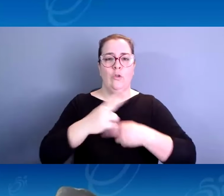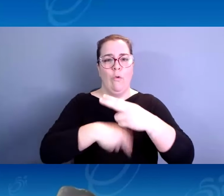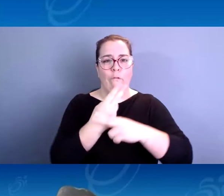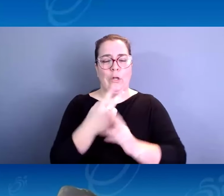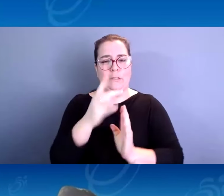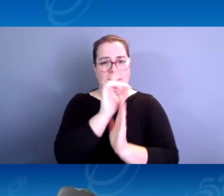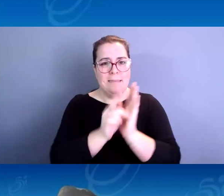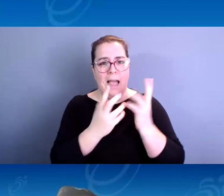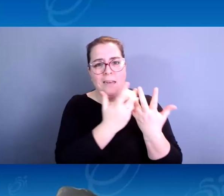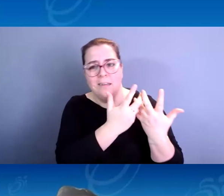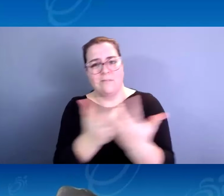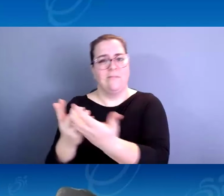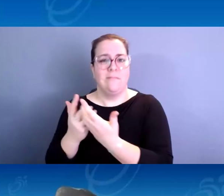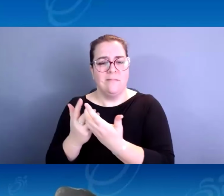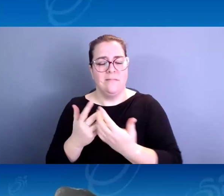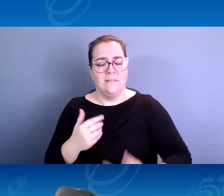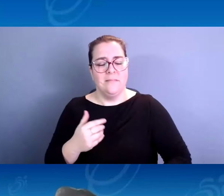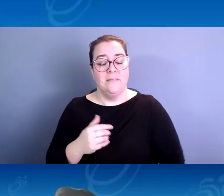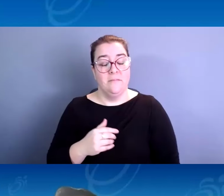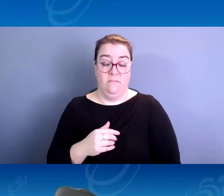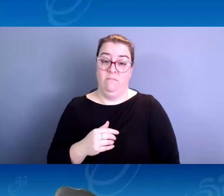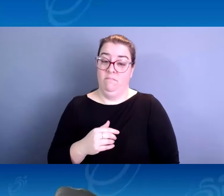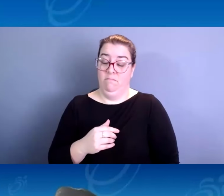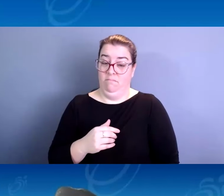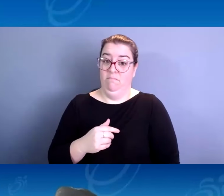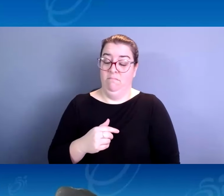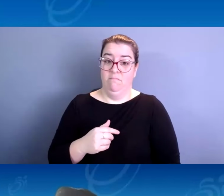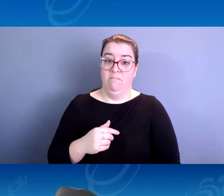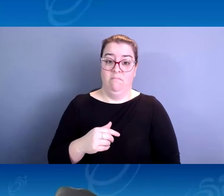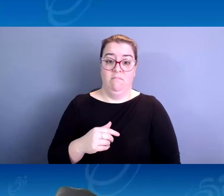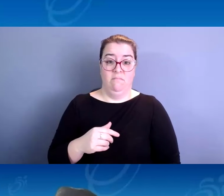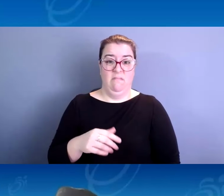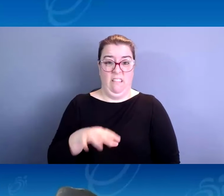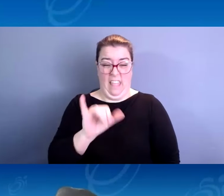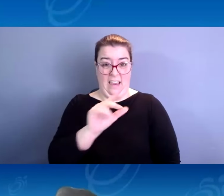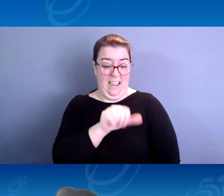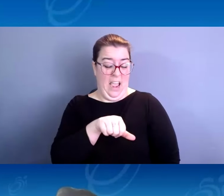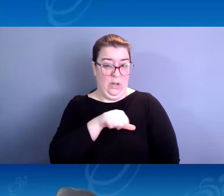And, I can certainly relate with, you know, attitudinal barriers of people